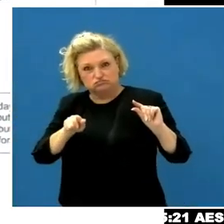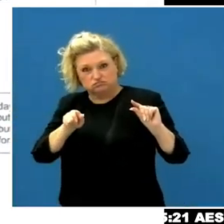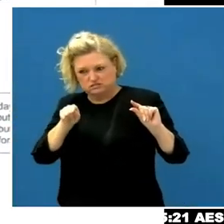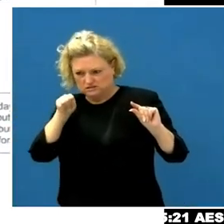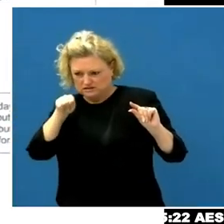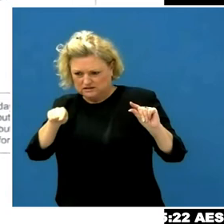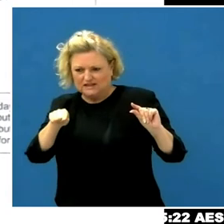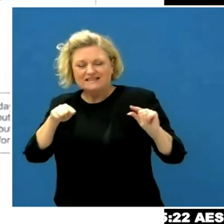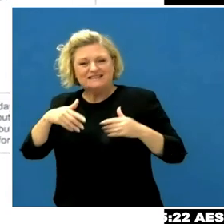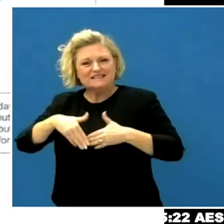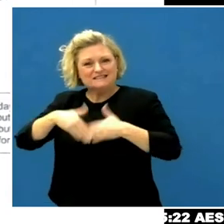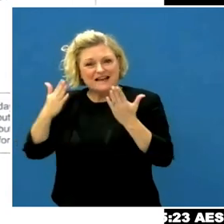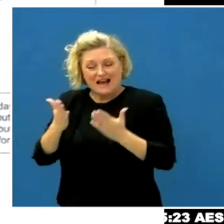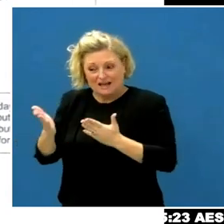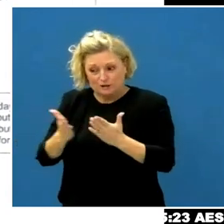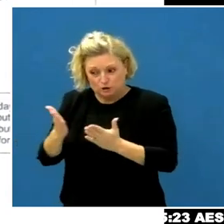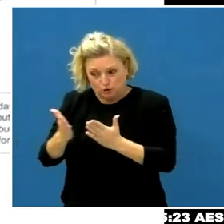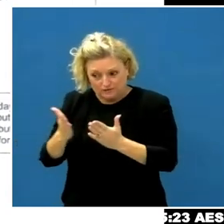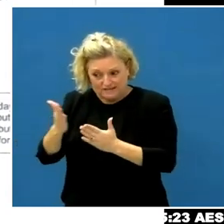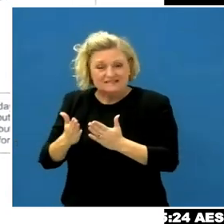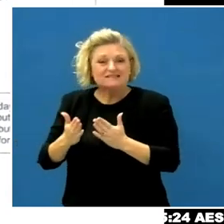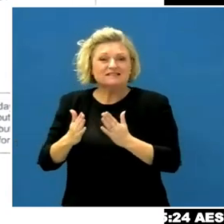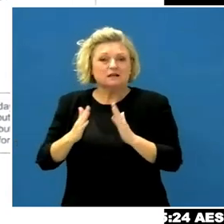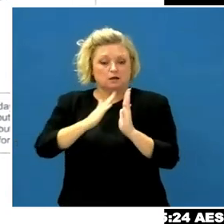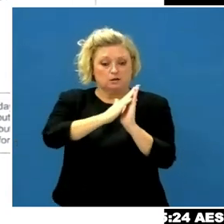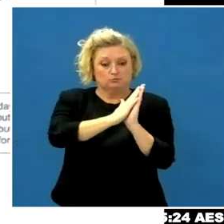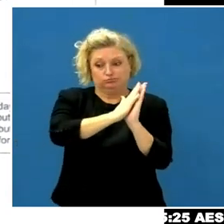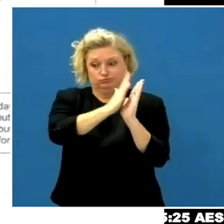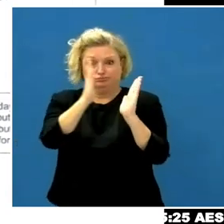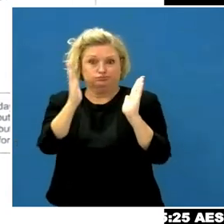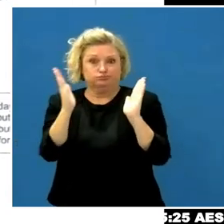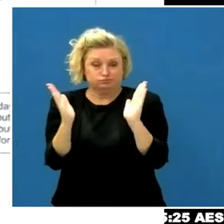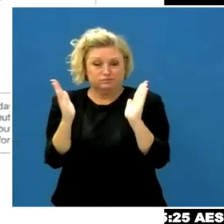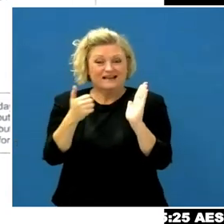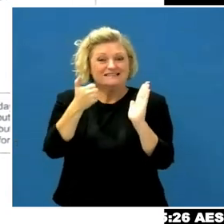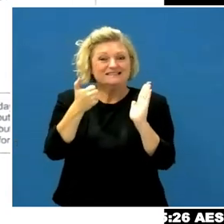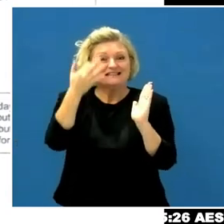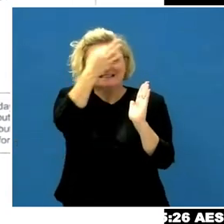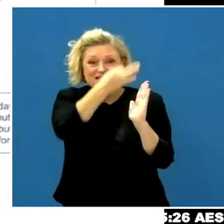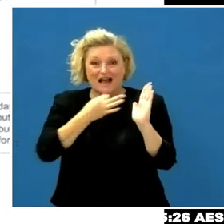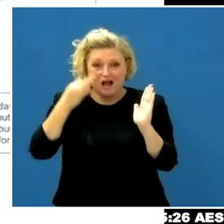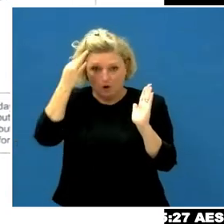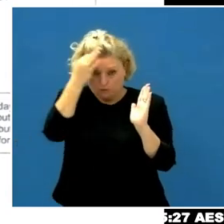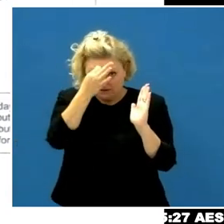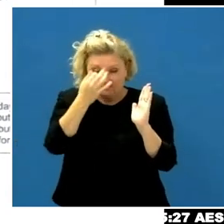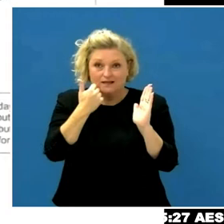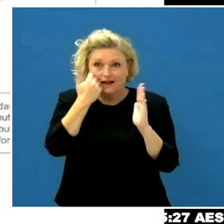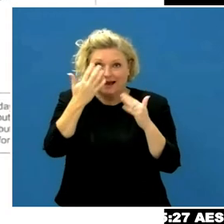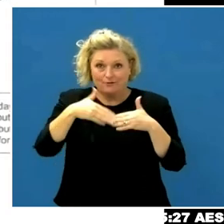hours per day times five days per week equals 30 hours per week times 52 weeks, and